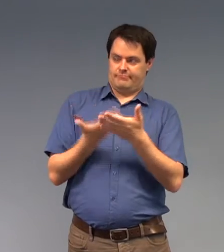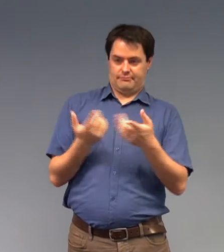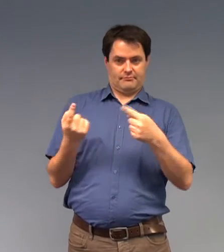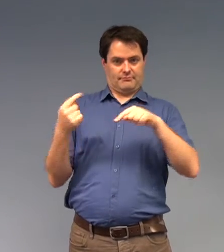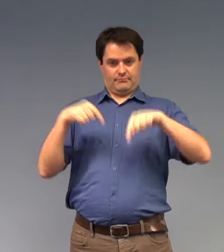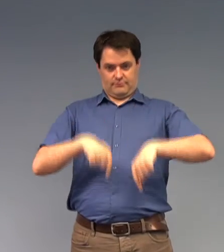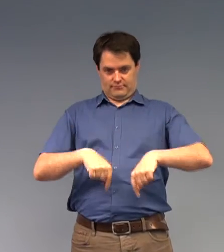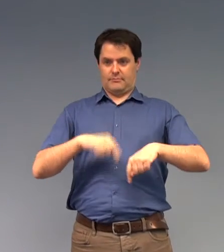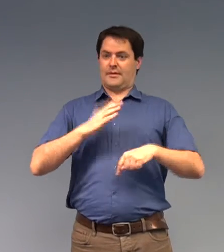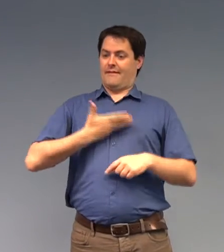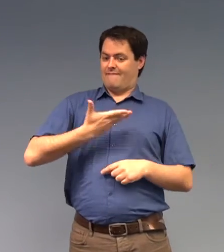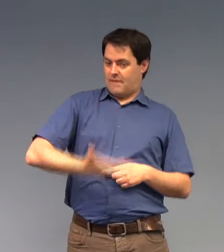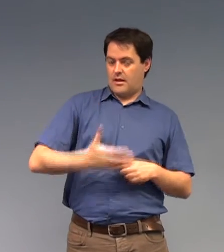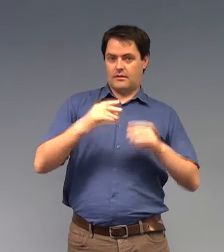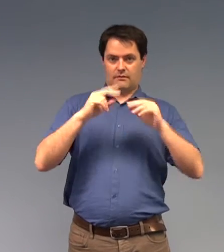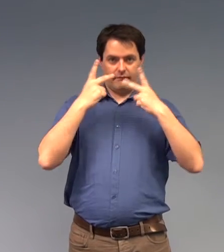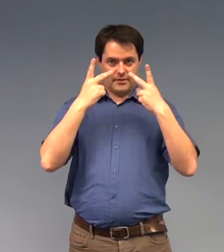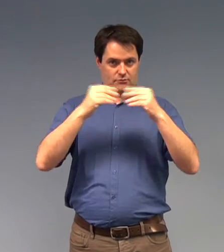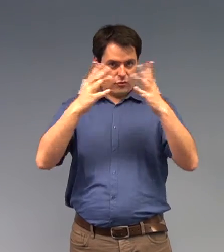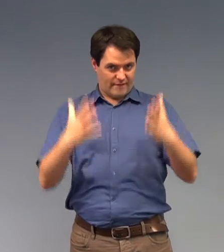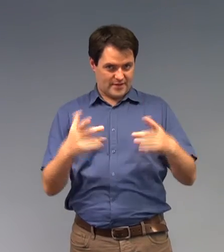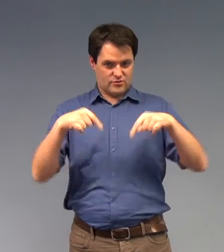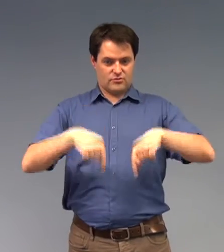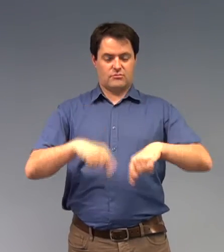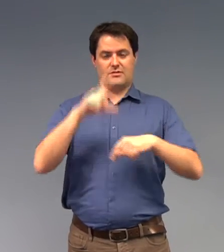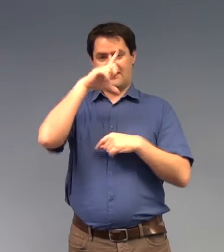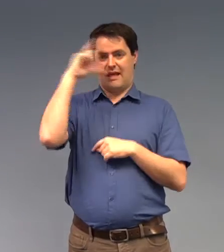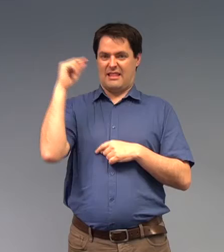That body is called the Economic and Social Research Council.